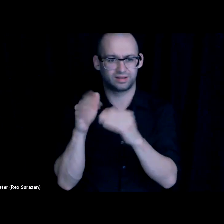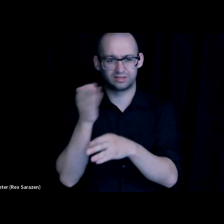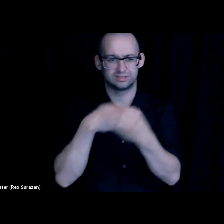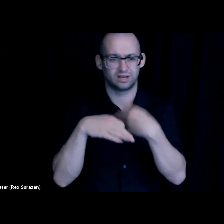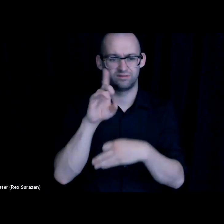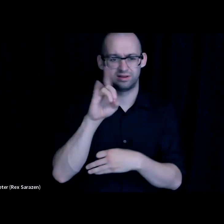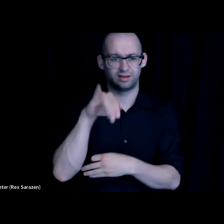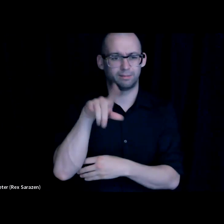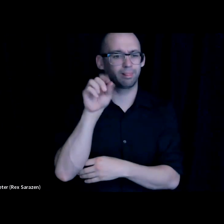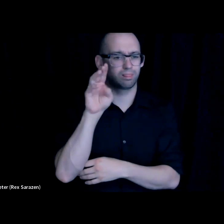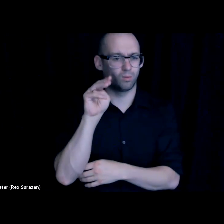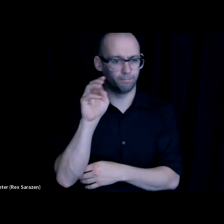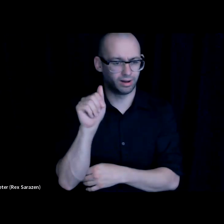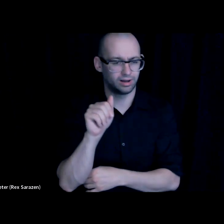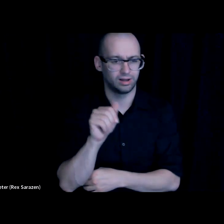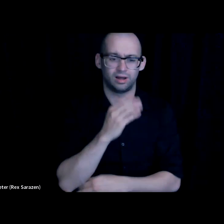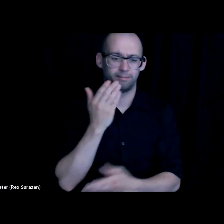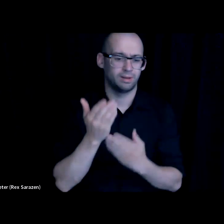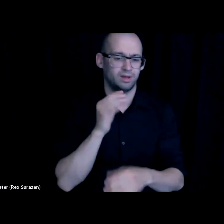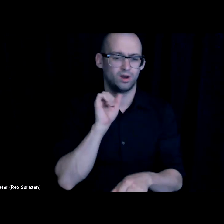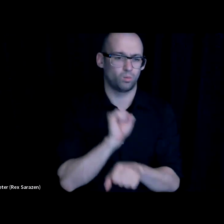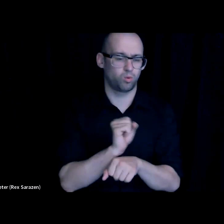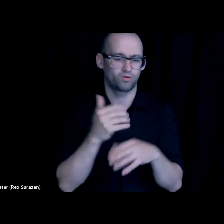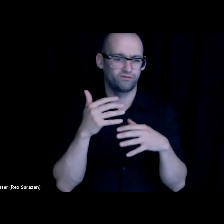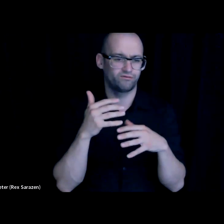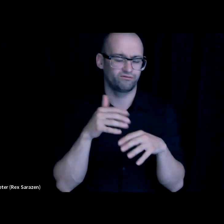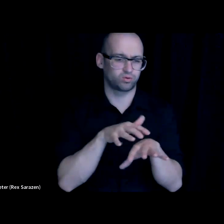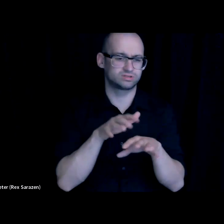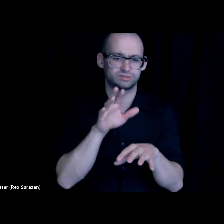they might be going back for work first re-entry, training and support of the child's child